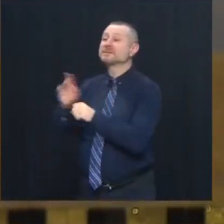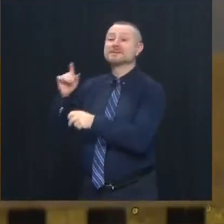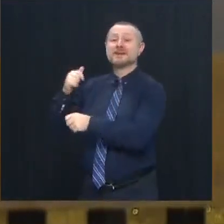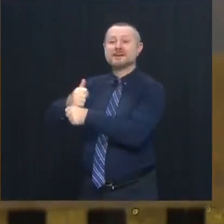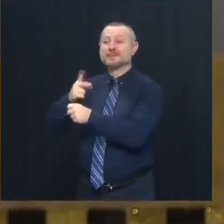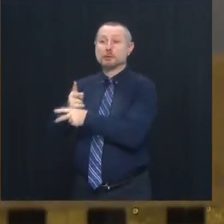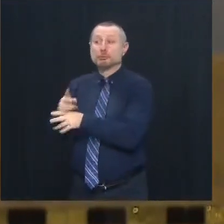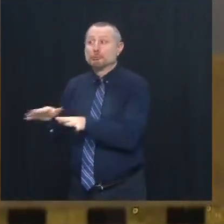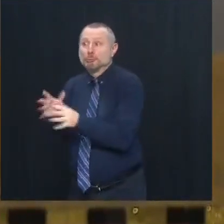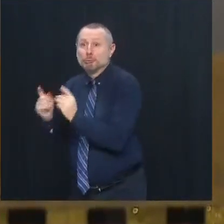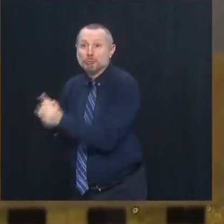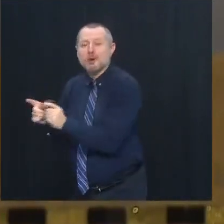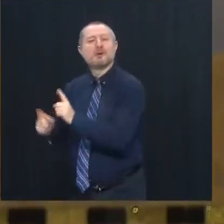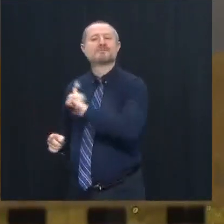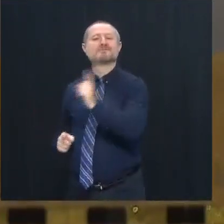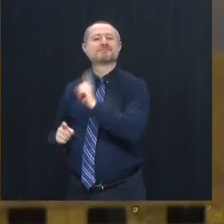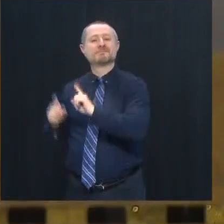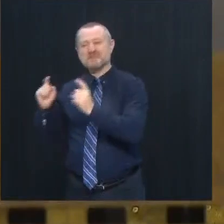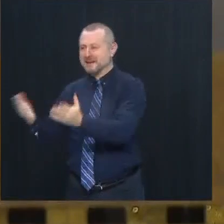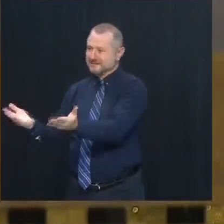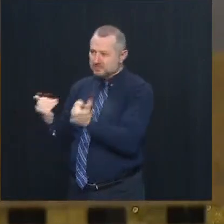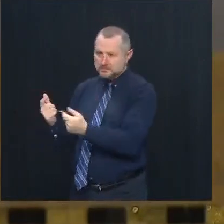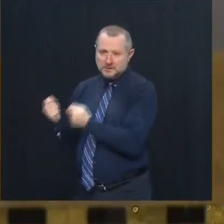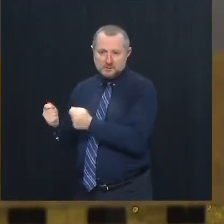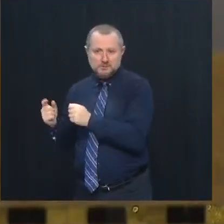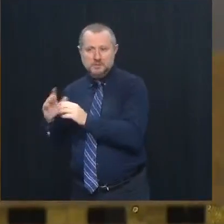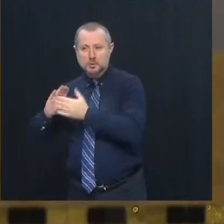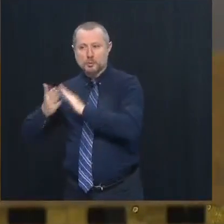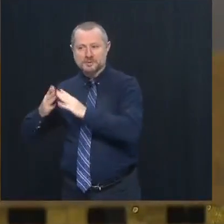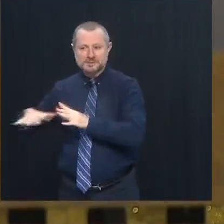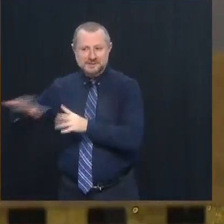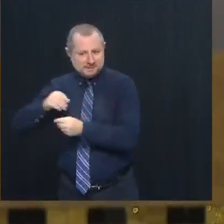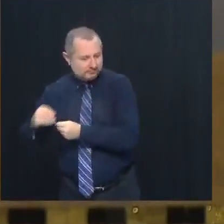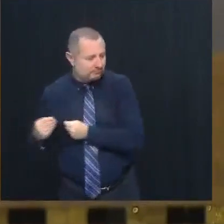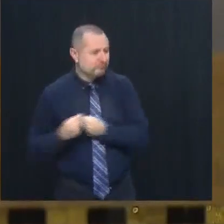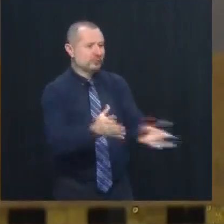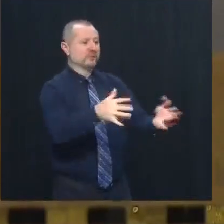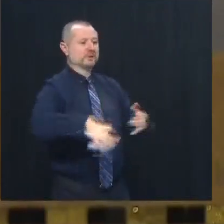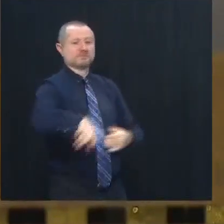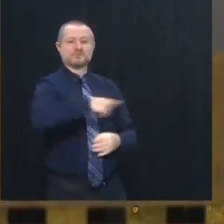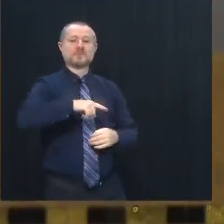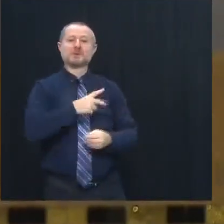POOR COMMUNITIES. THE PRIVATE MARKET ALONE WILL NOT DO IT.